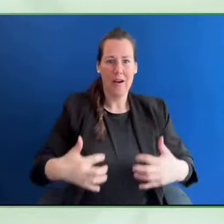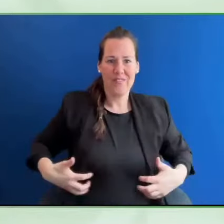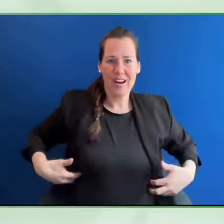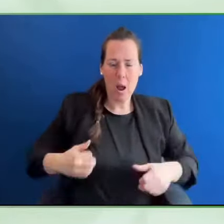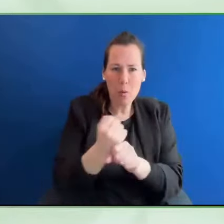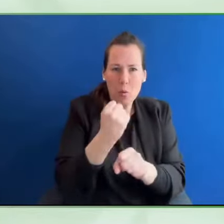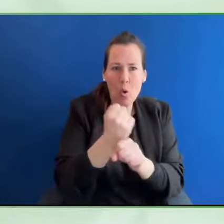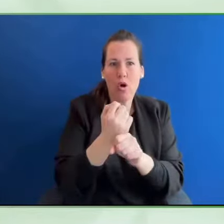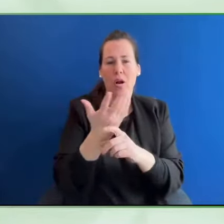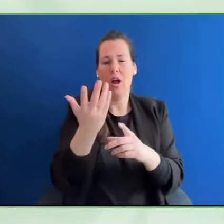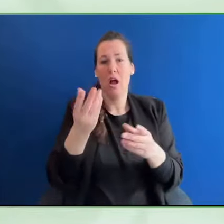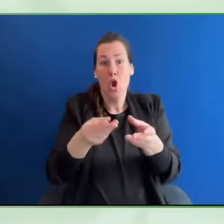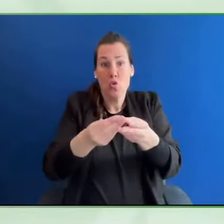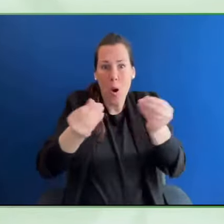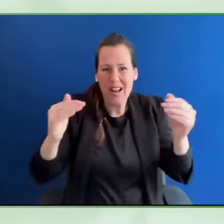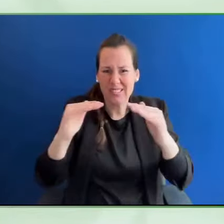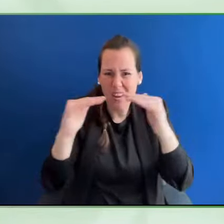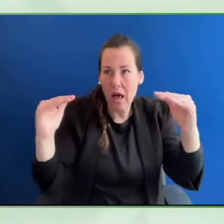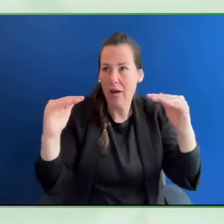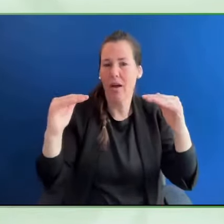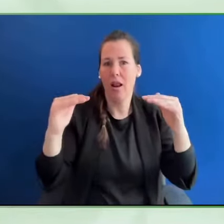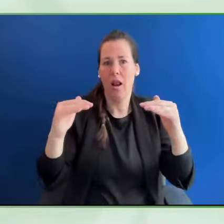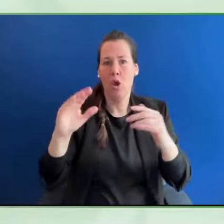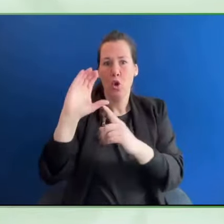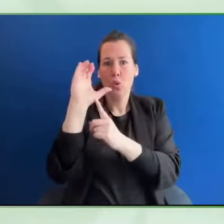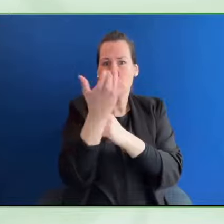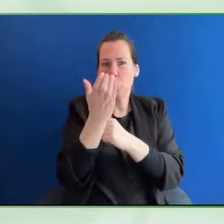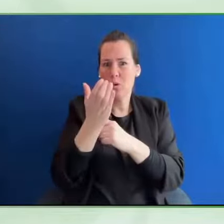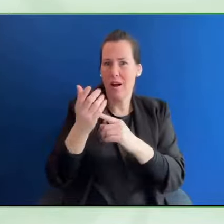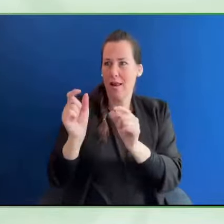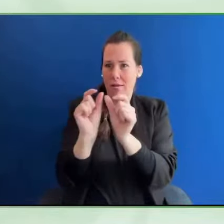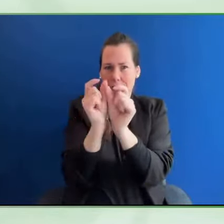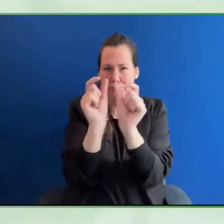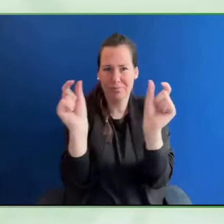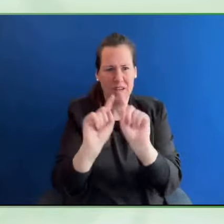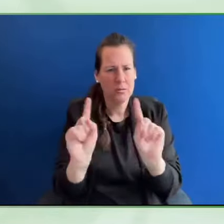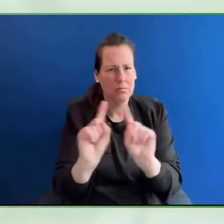We try and help build capacity of workers in the field around these issues.